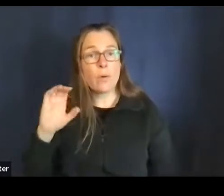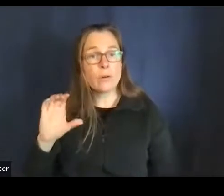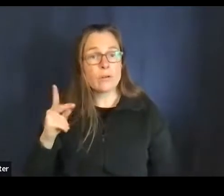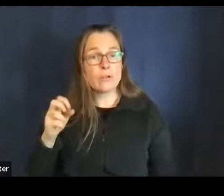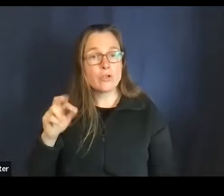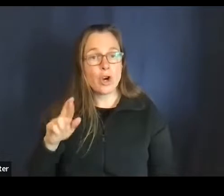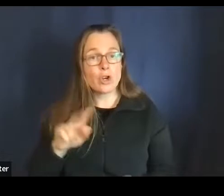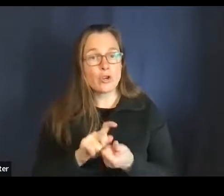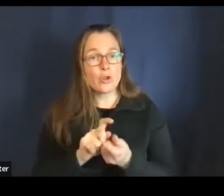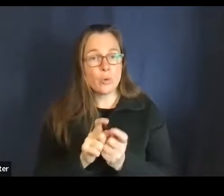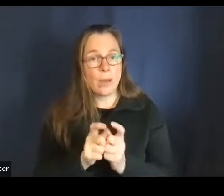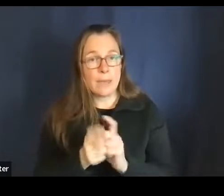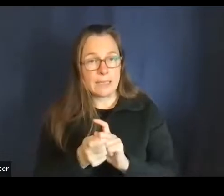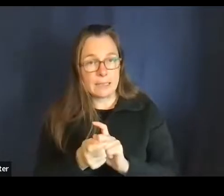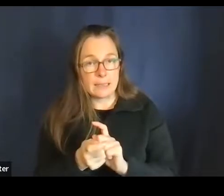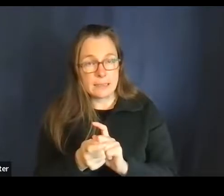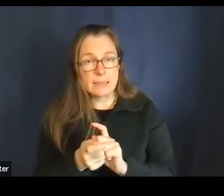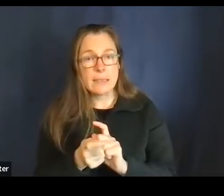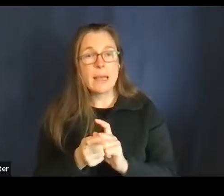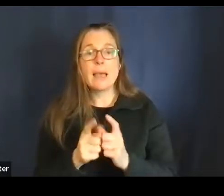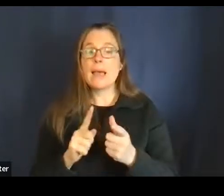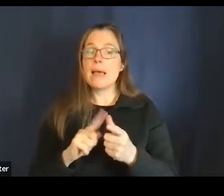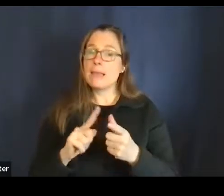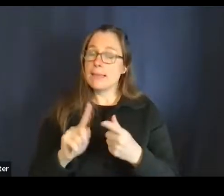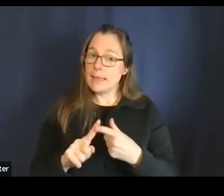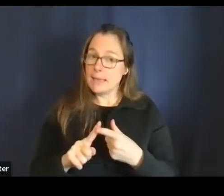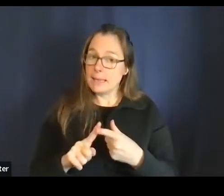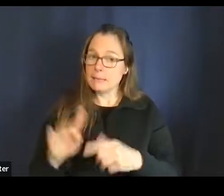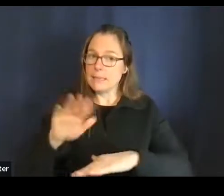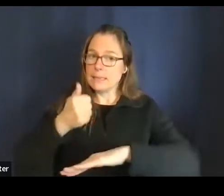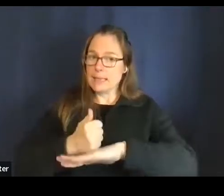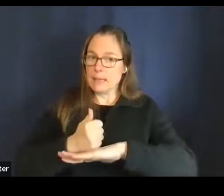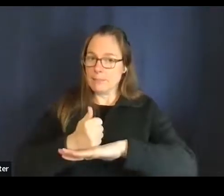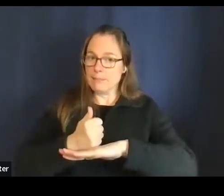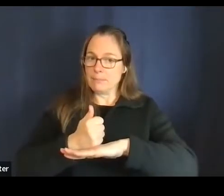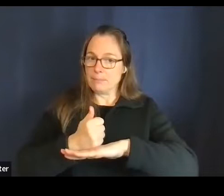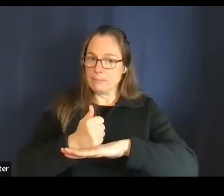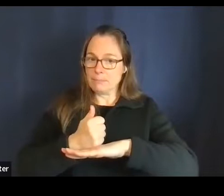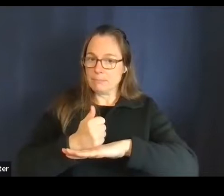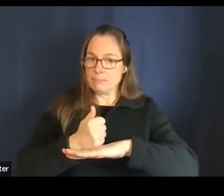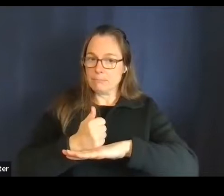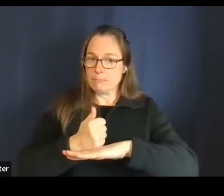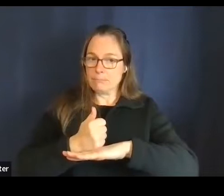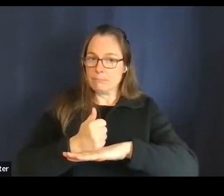and then that needs to be put in place by a bit of ordinance language.